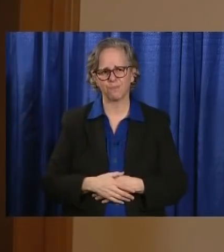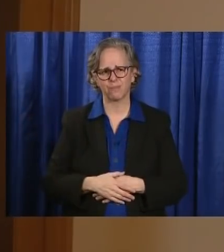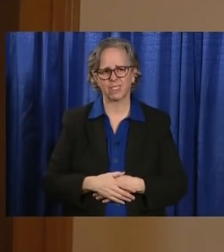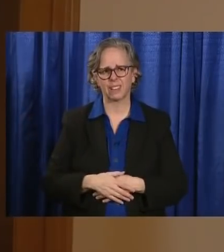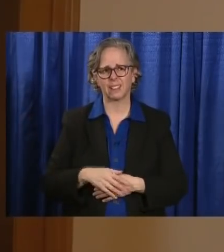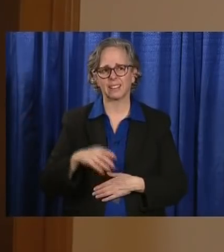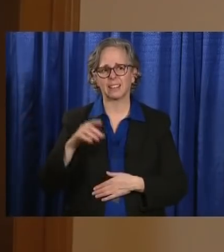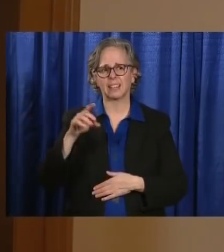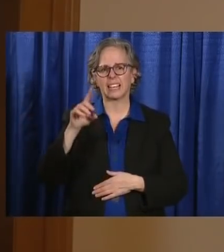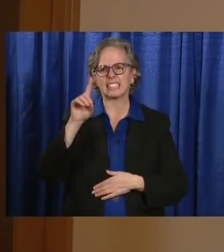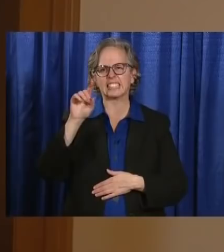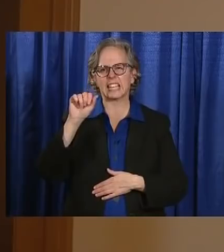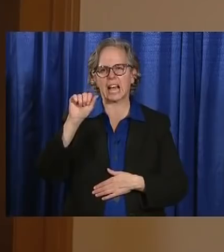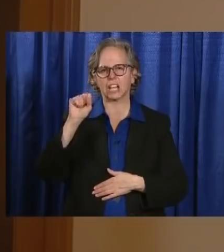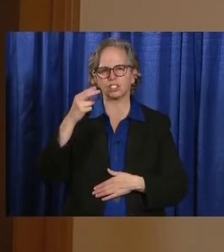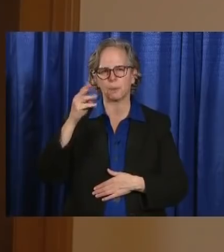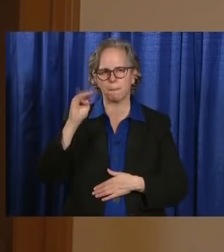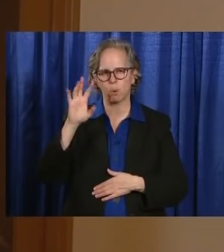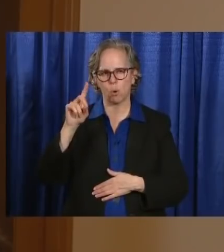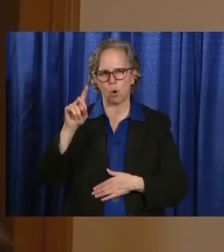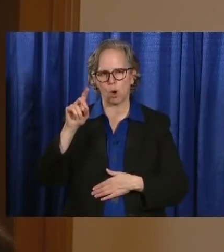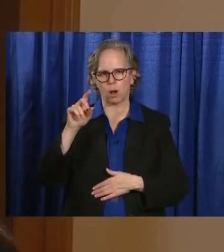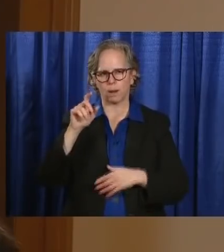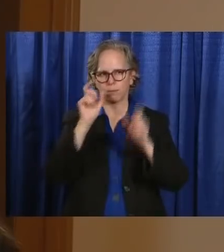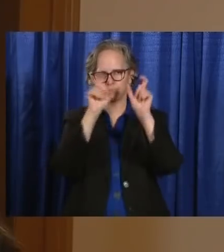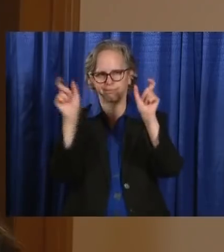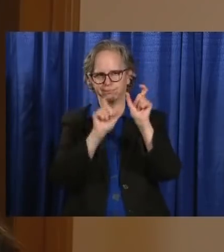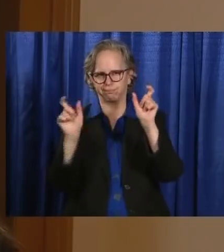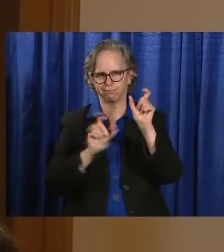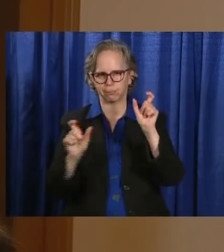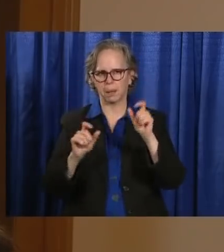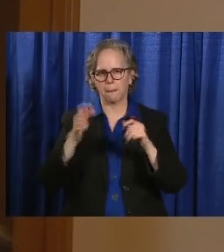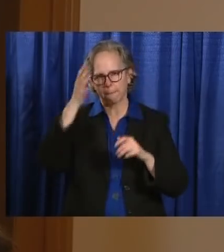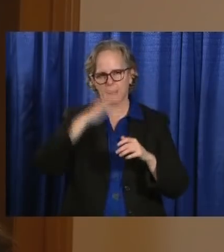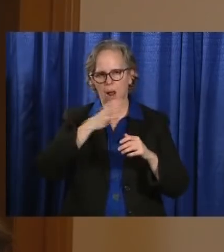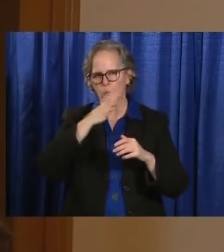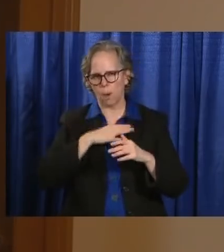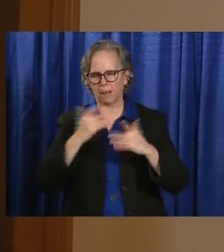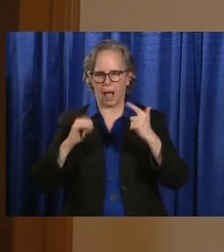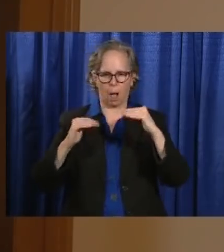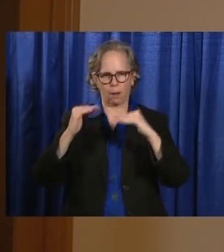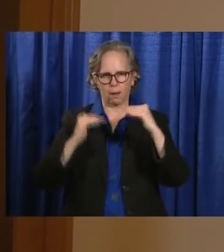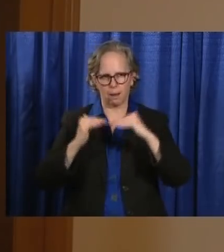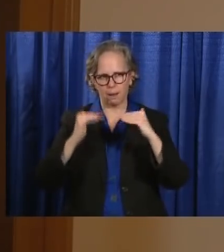HAVE 100 TO DEATHS HERE IN OHIO. NOW LET'S GO TO THE NEXT PAIGE . LET ME SHOW YOU THIS